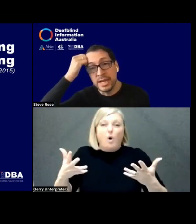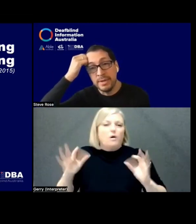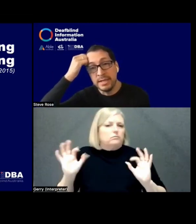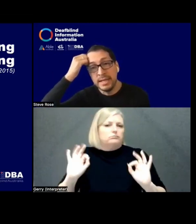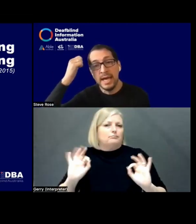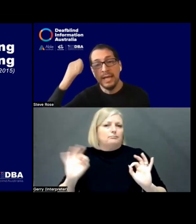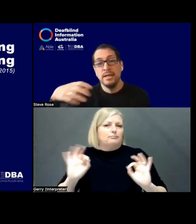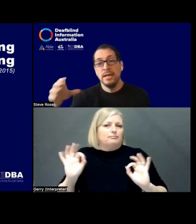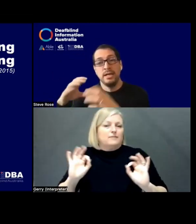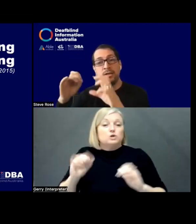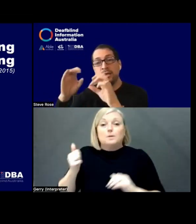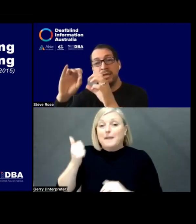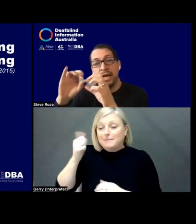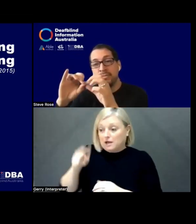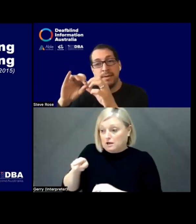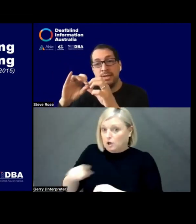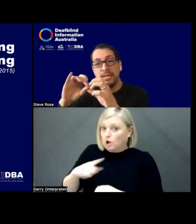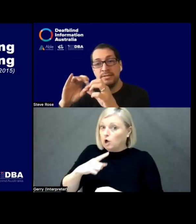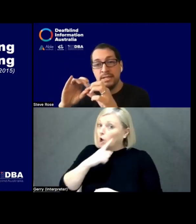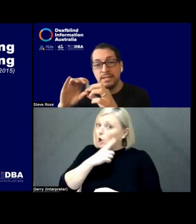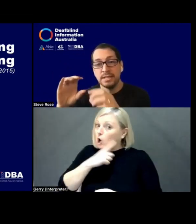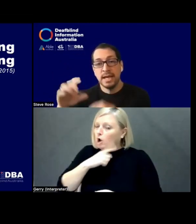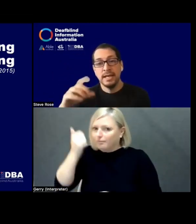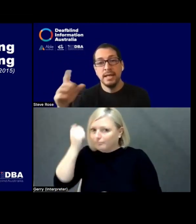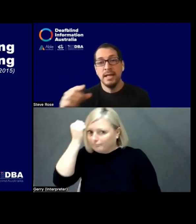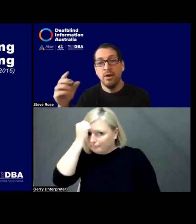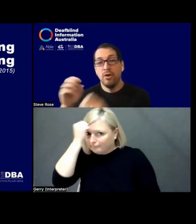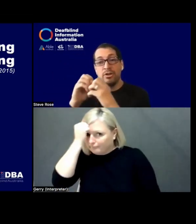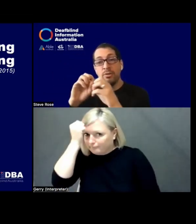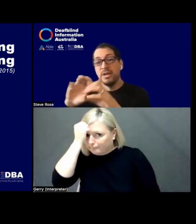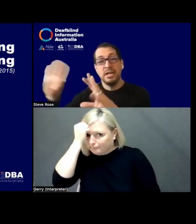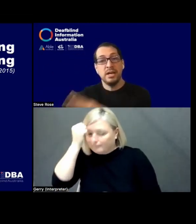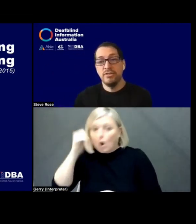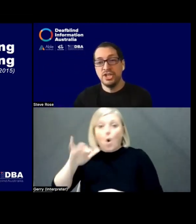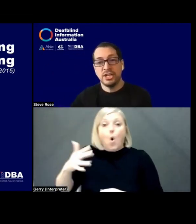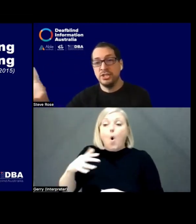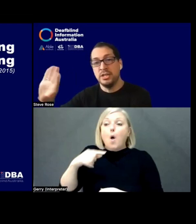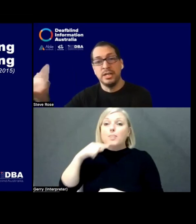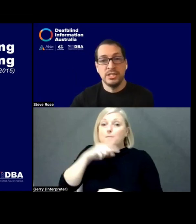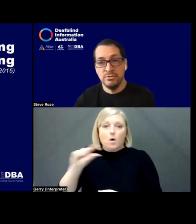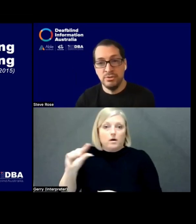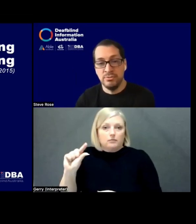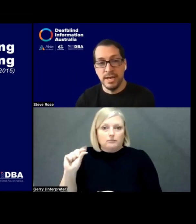tapping again. It could be Cam tapping his fingers again. Or it could be a rejection and I don't do that.